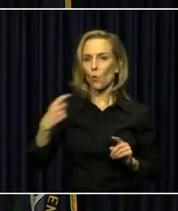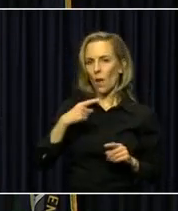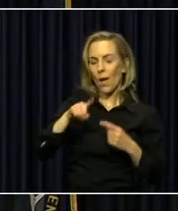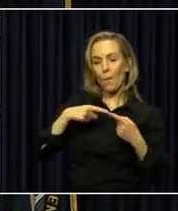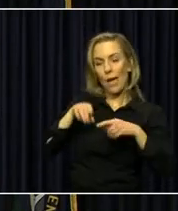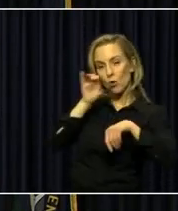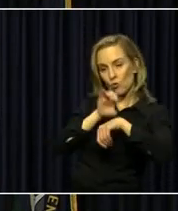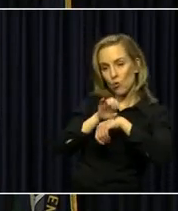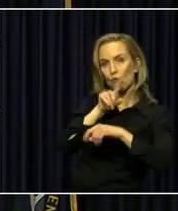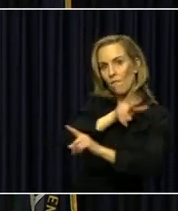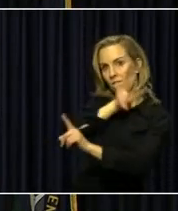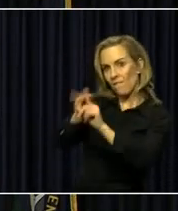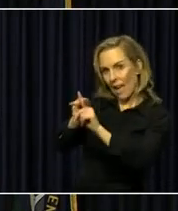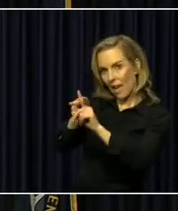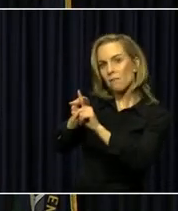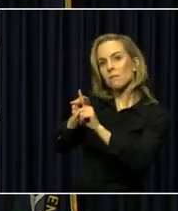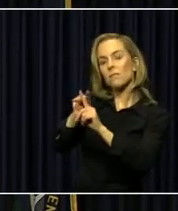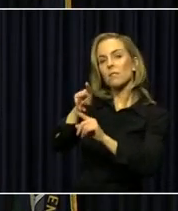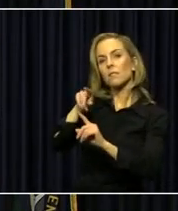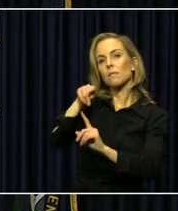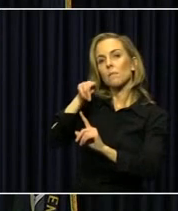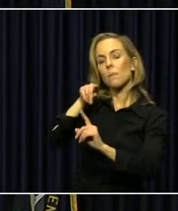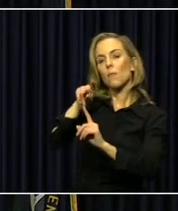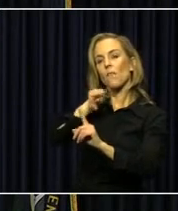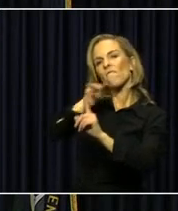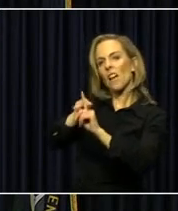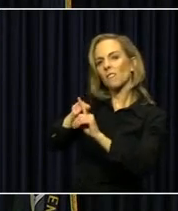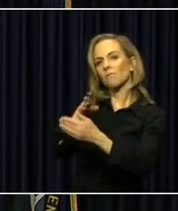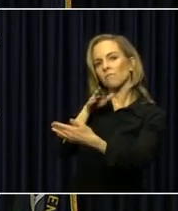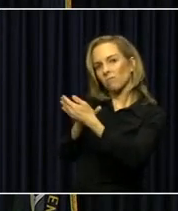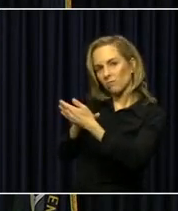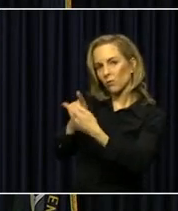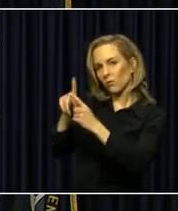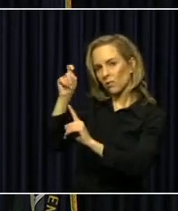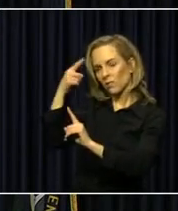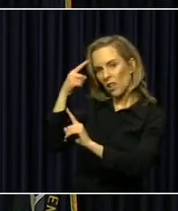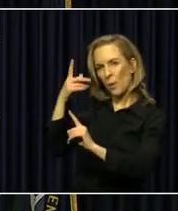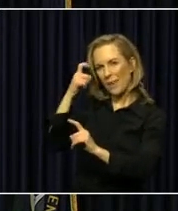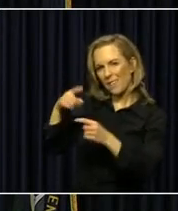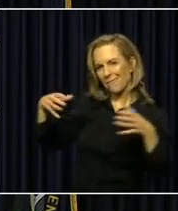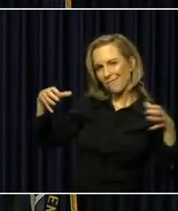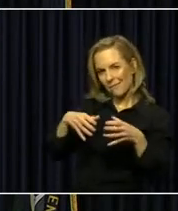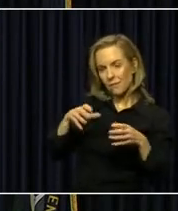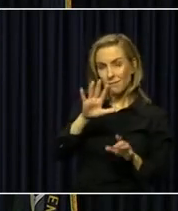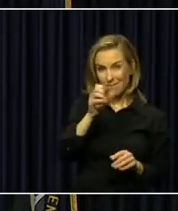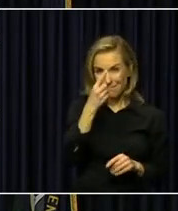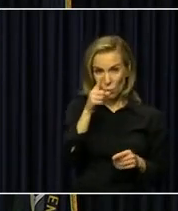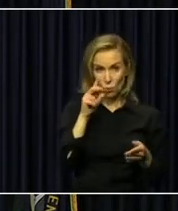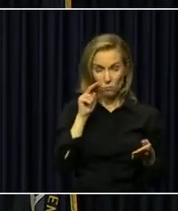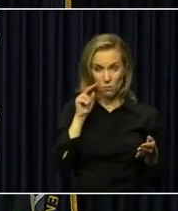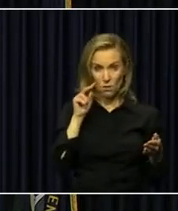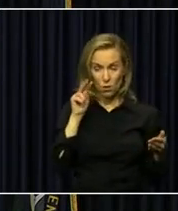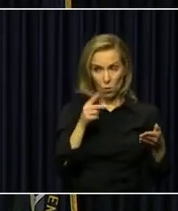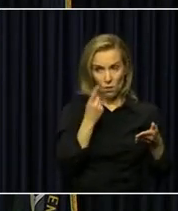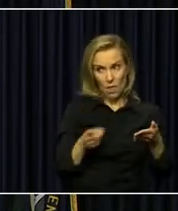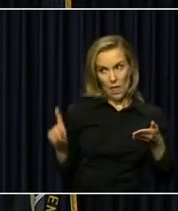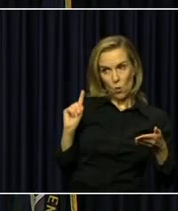CONGREGATION TO EITHER COME UP FOR A DRIVE-UP SERVICE, BECAUSE THEY HAD THE ABILITY TO DO THAT, AND I'VE SUPPORTED THAT ALL OVER